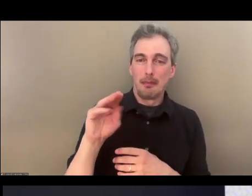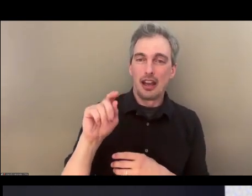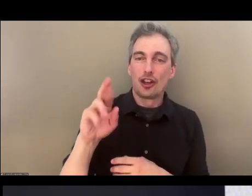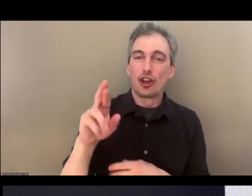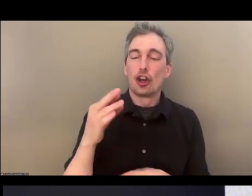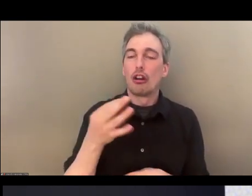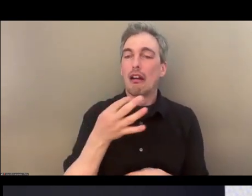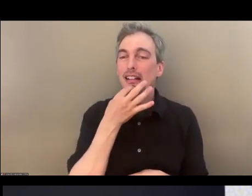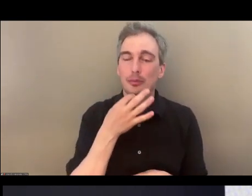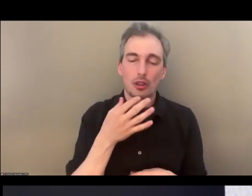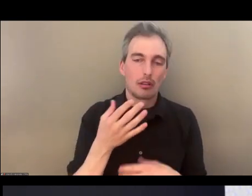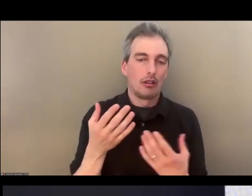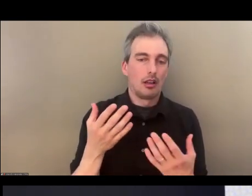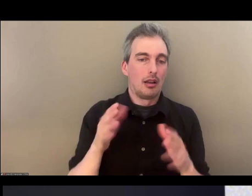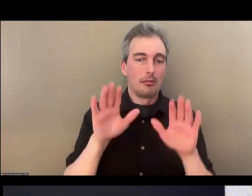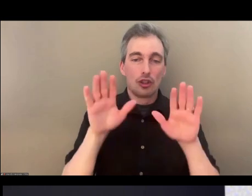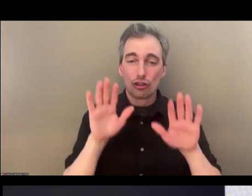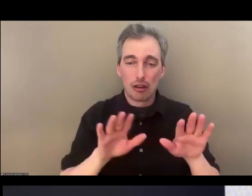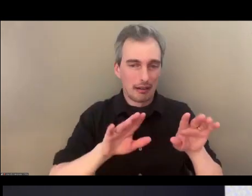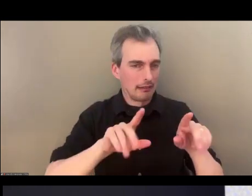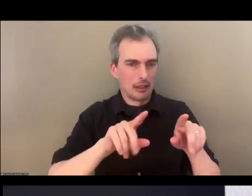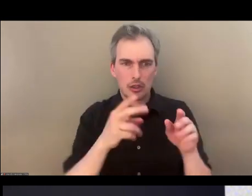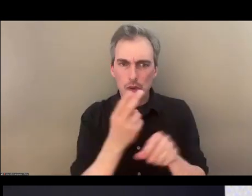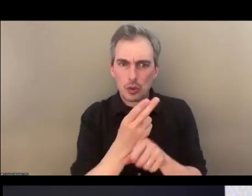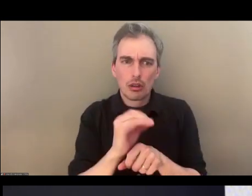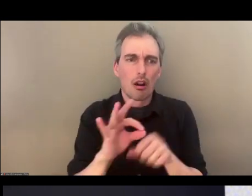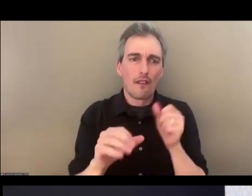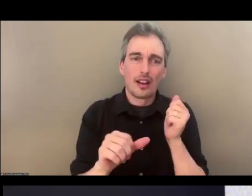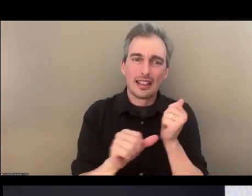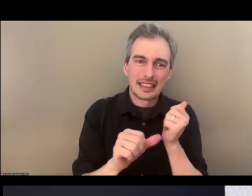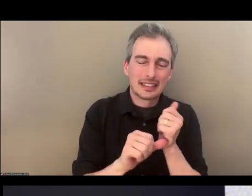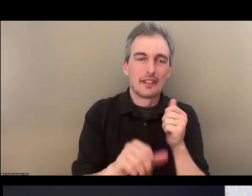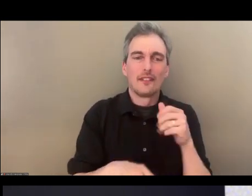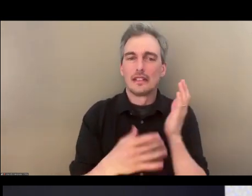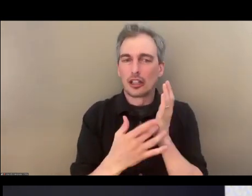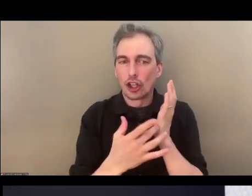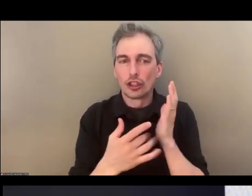And I can do training really well. But I am not a developer.